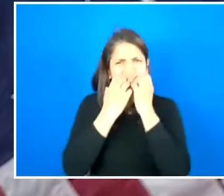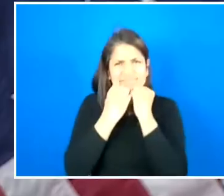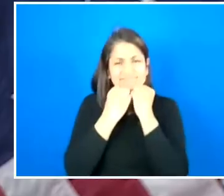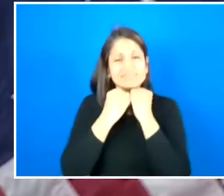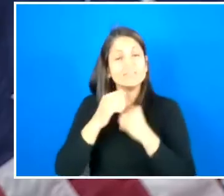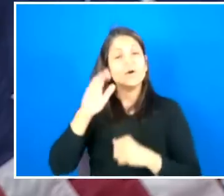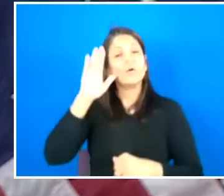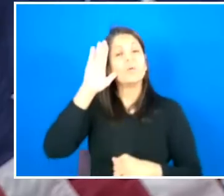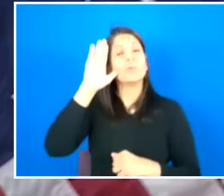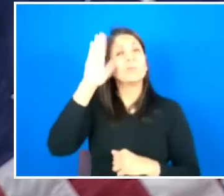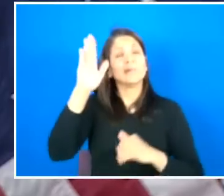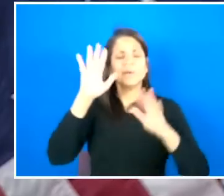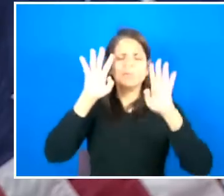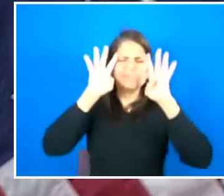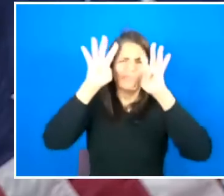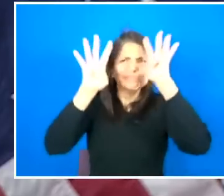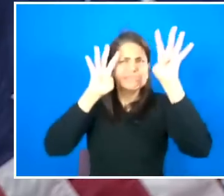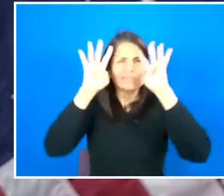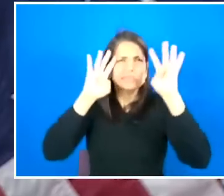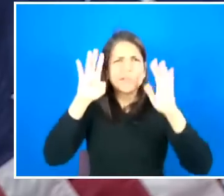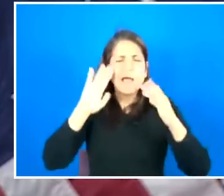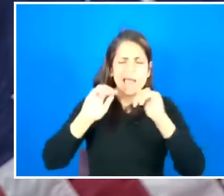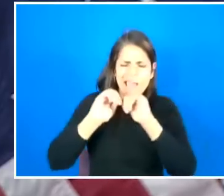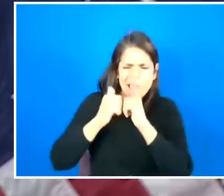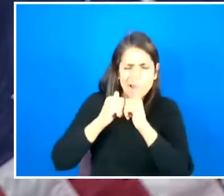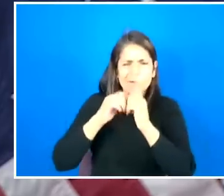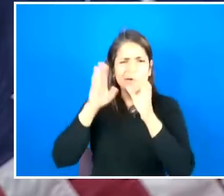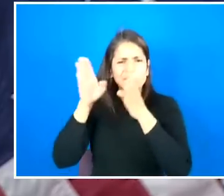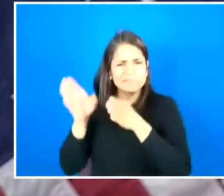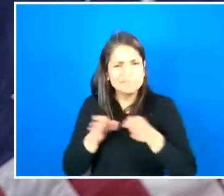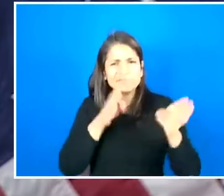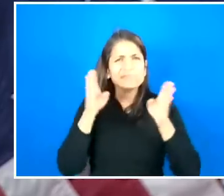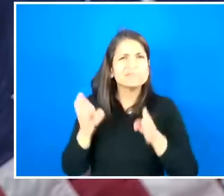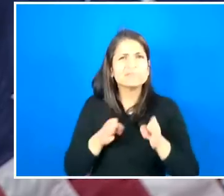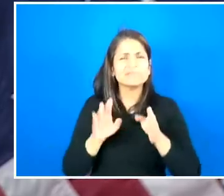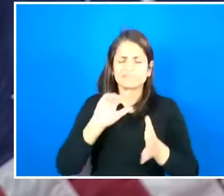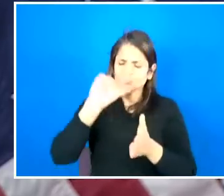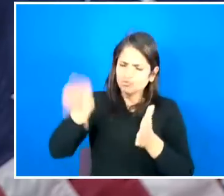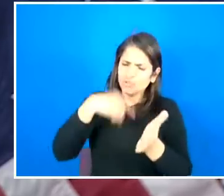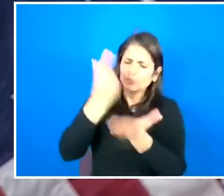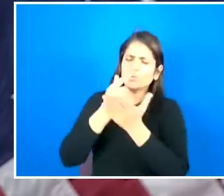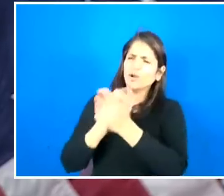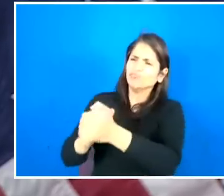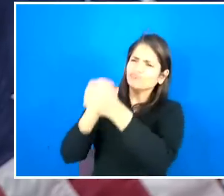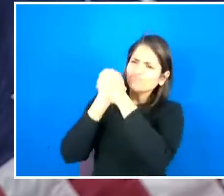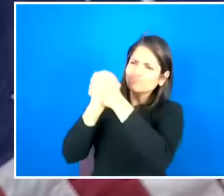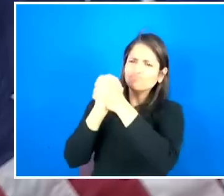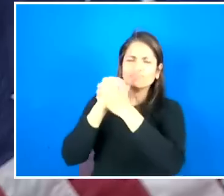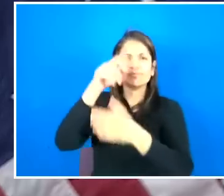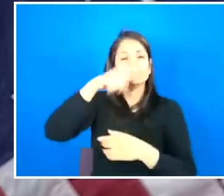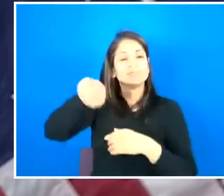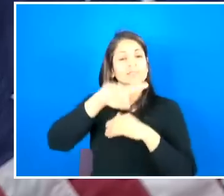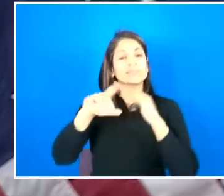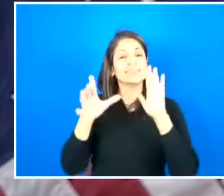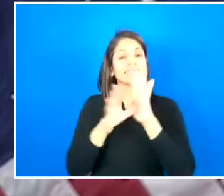DOWN THE LINE MAYBE WE'LL GET LUCKY ENOUGH THAT SOME GATHERING CAN START TO OCCUR BUT HERE'S